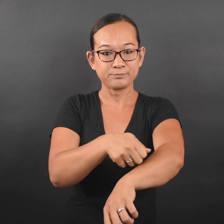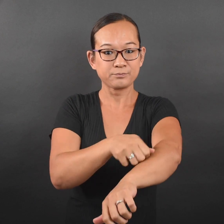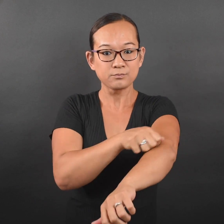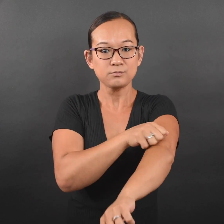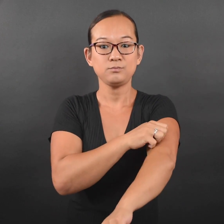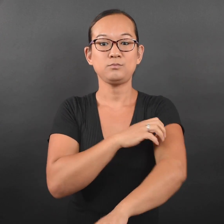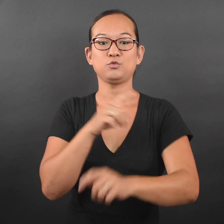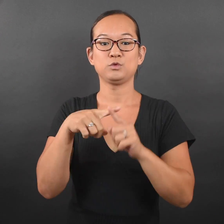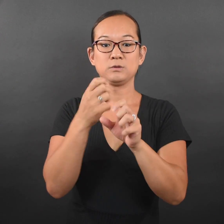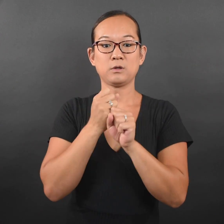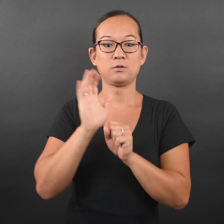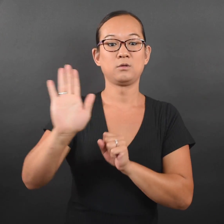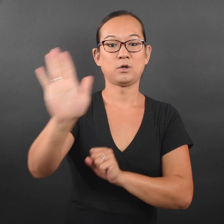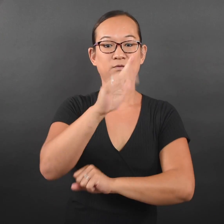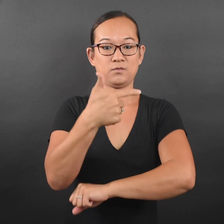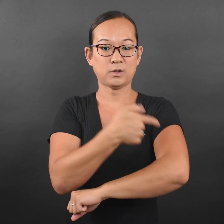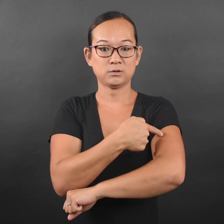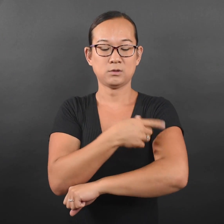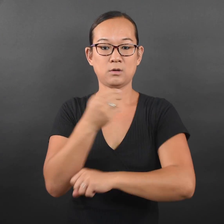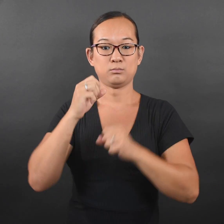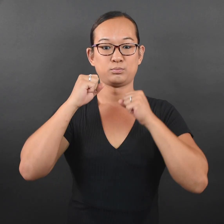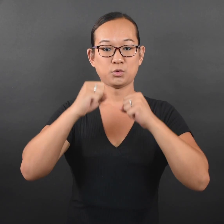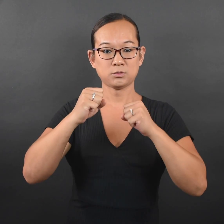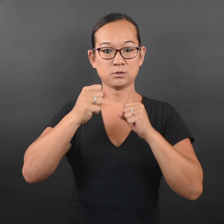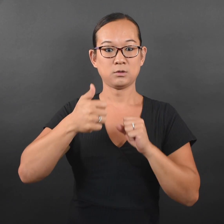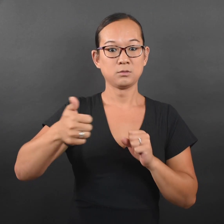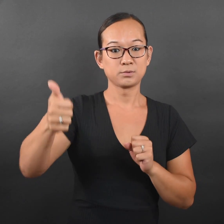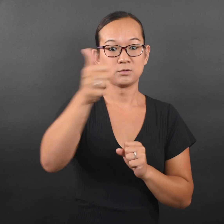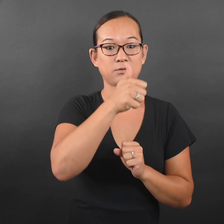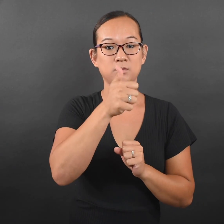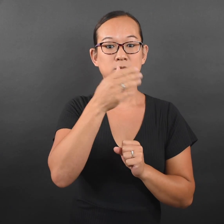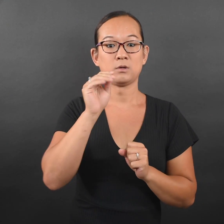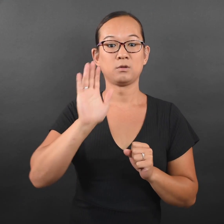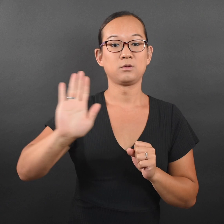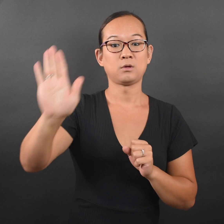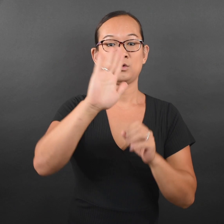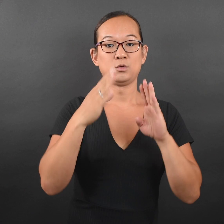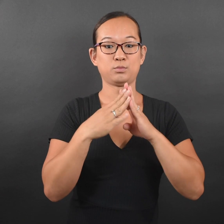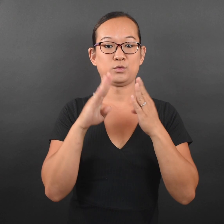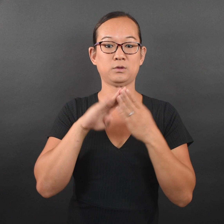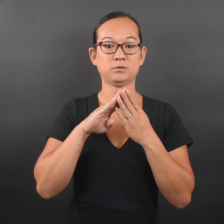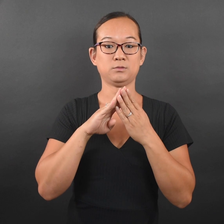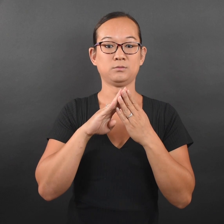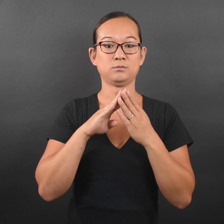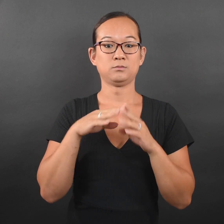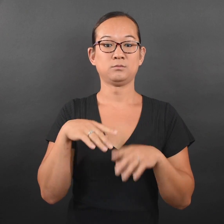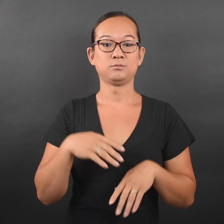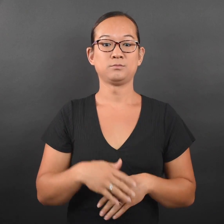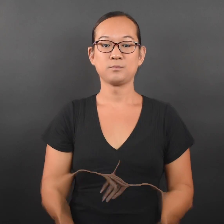sleeves to get their vaccine and protect themselves and their communities,” said Governor Walz.